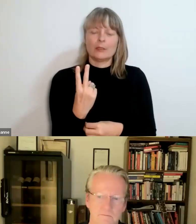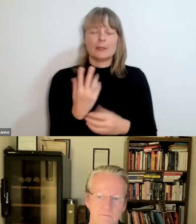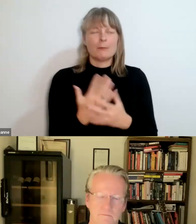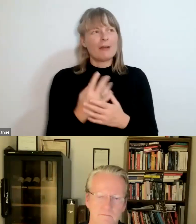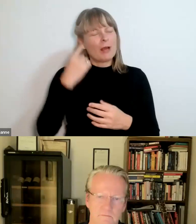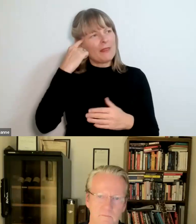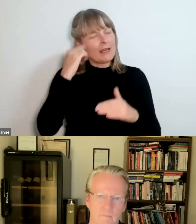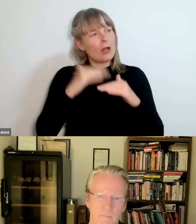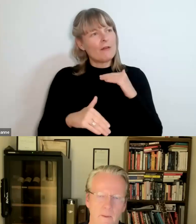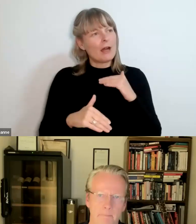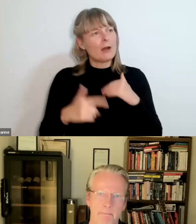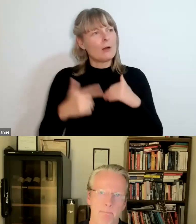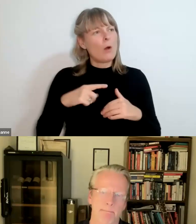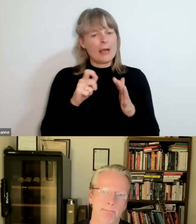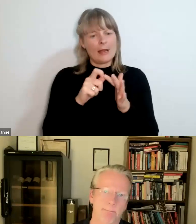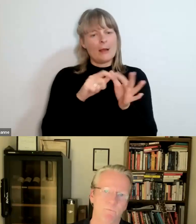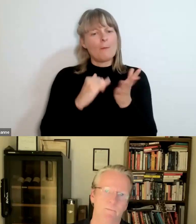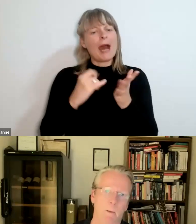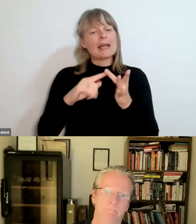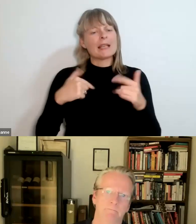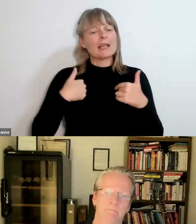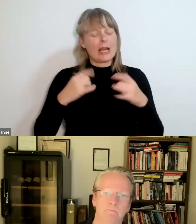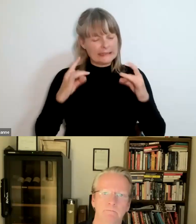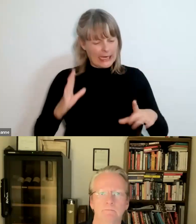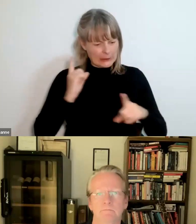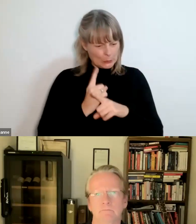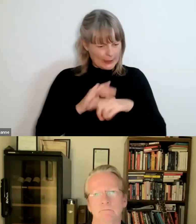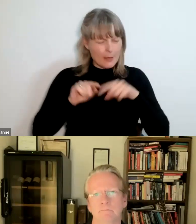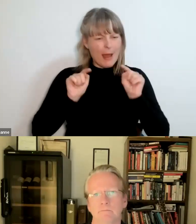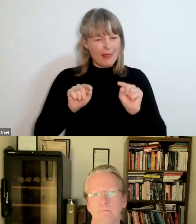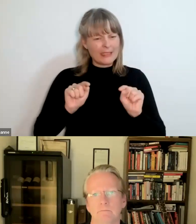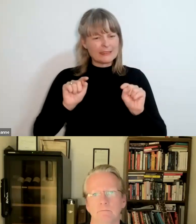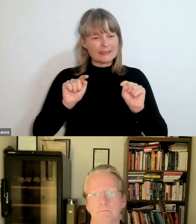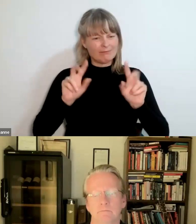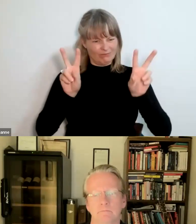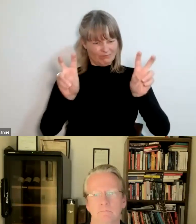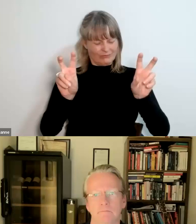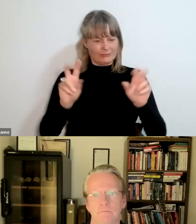said, we are not soloists here, we have a great team behind us.